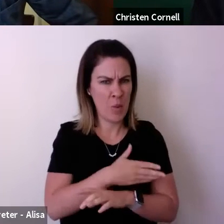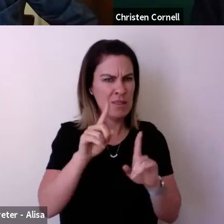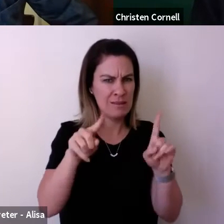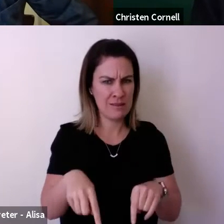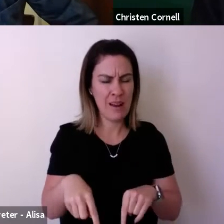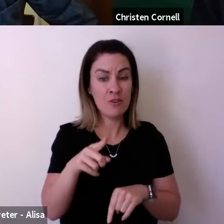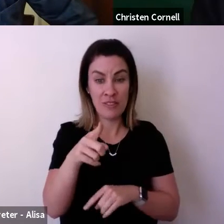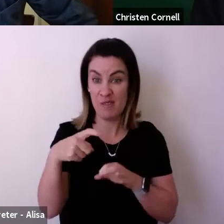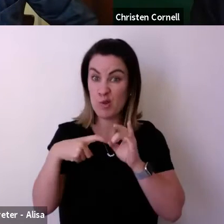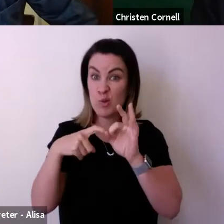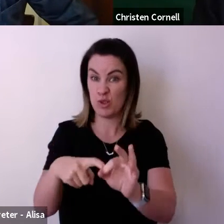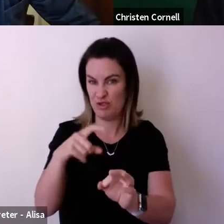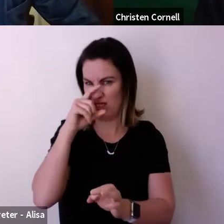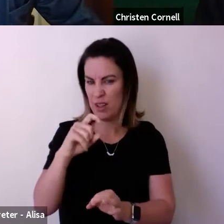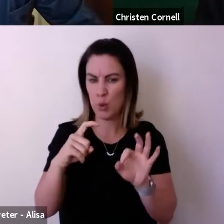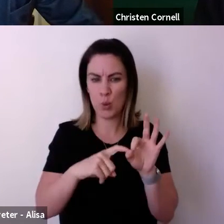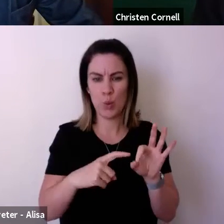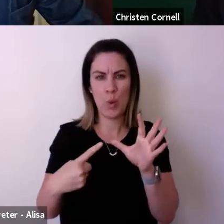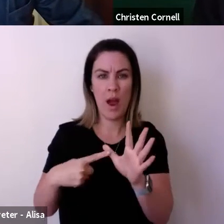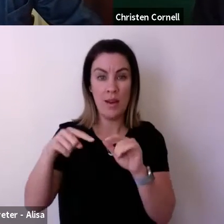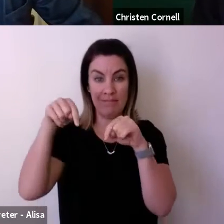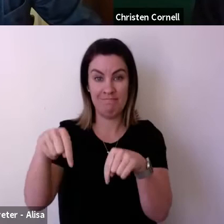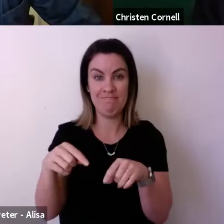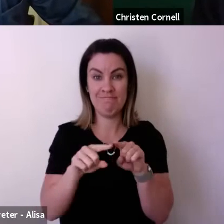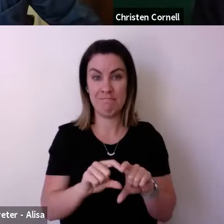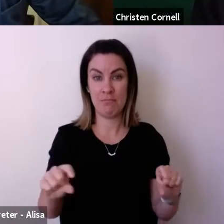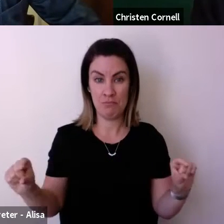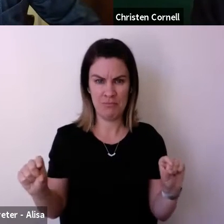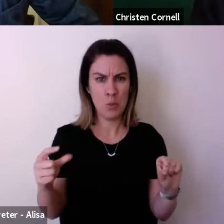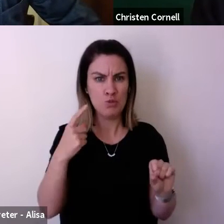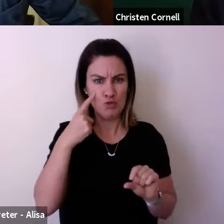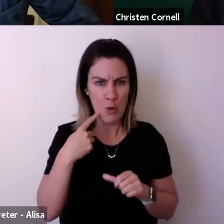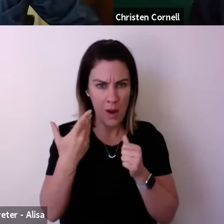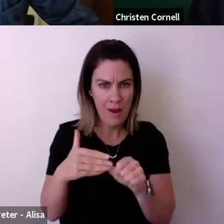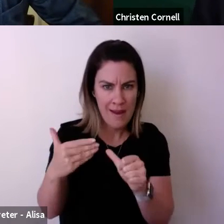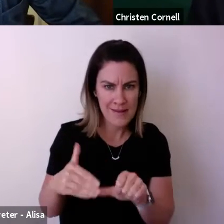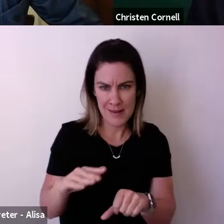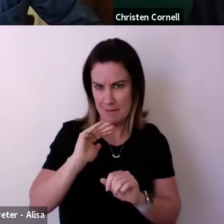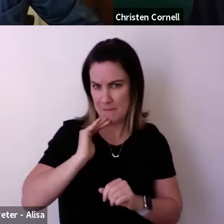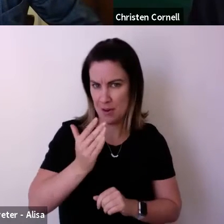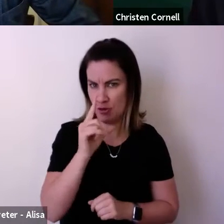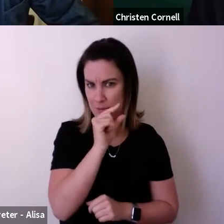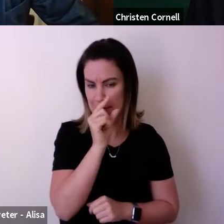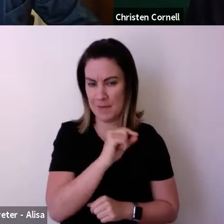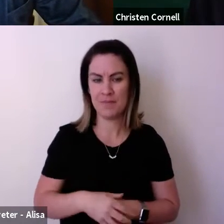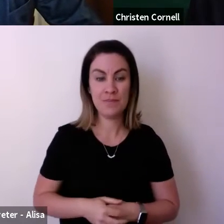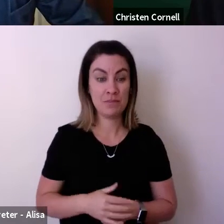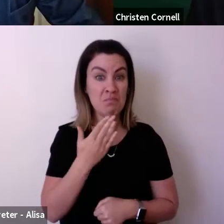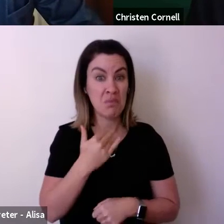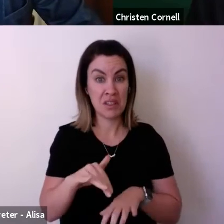the Q&A channel we will try to answer as many of these as we can. Feel free to start sending those questions through at any time.